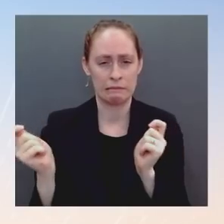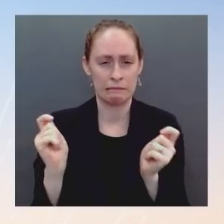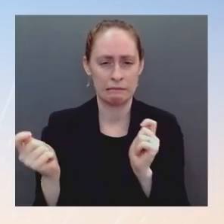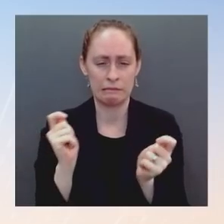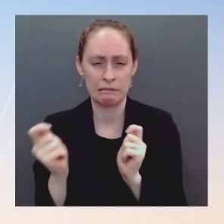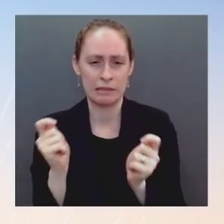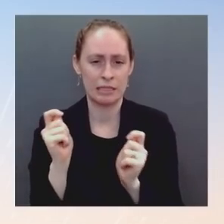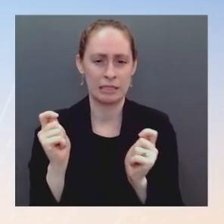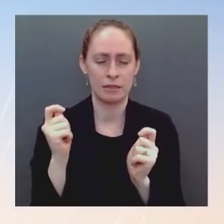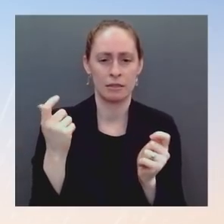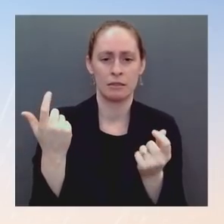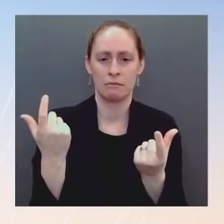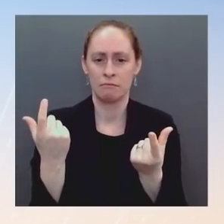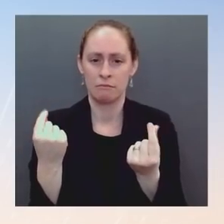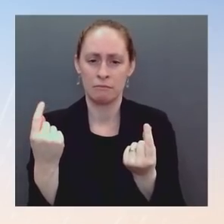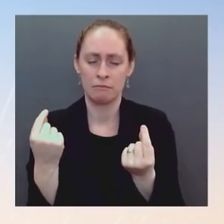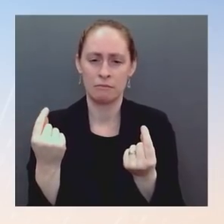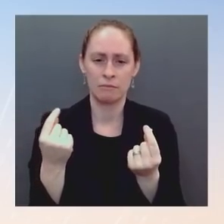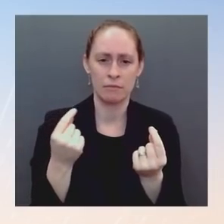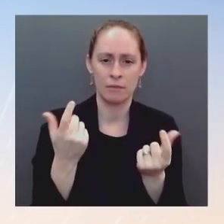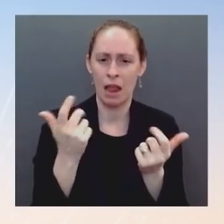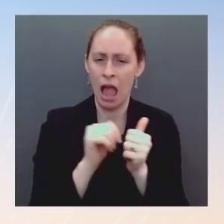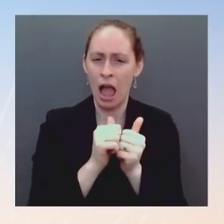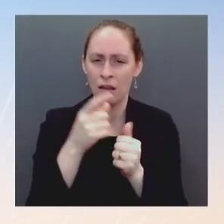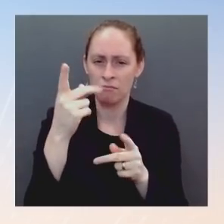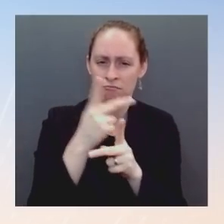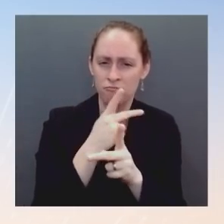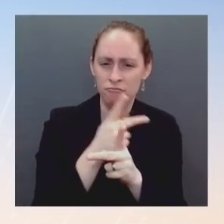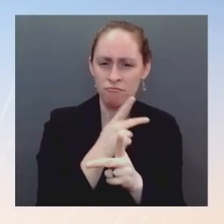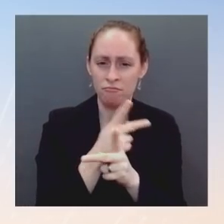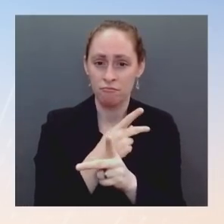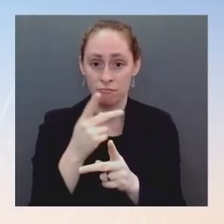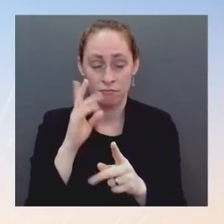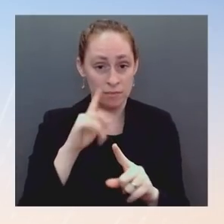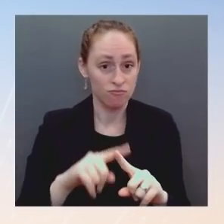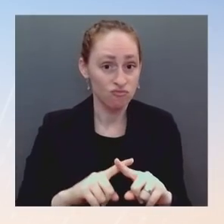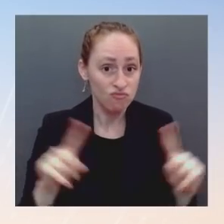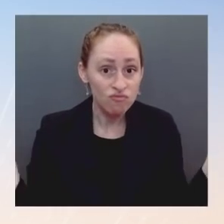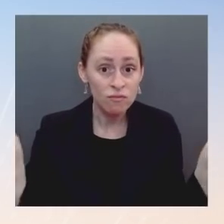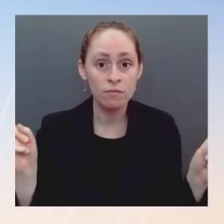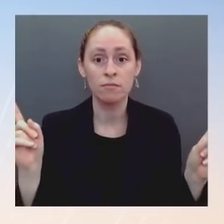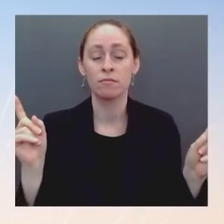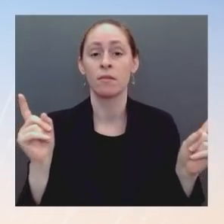Ms. Psaki: I have no prediction or call for any changes to how the process is run.